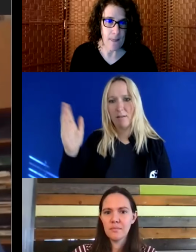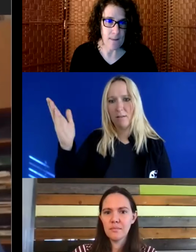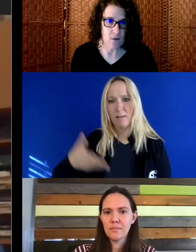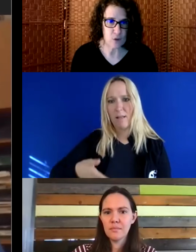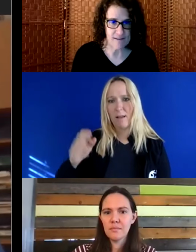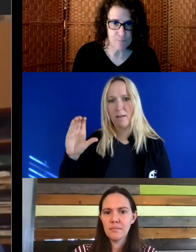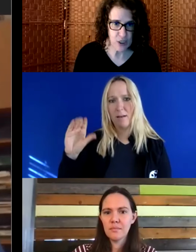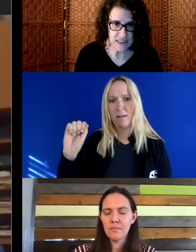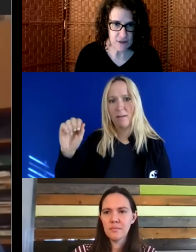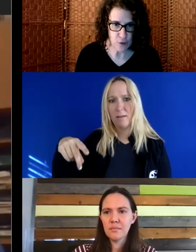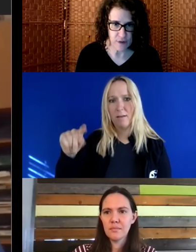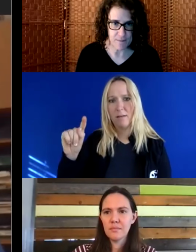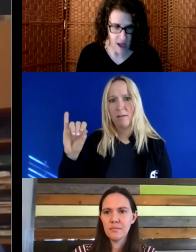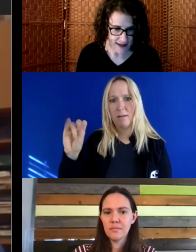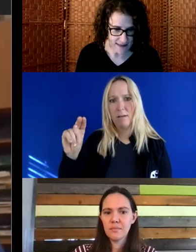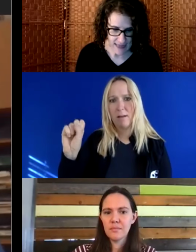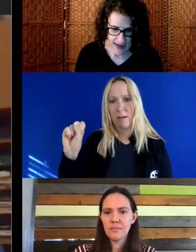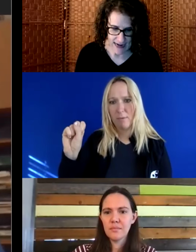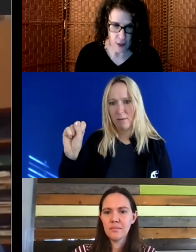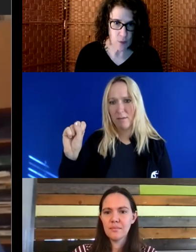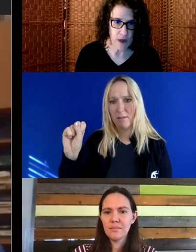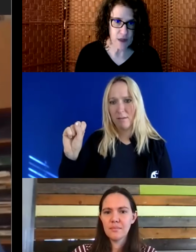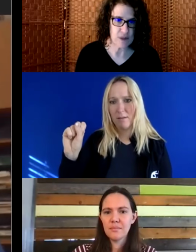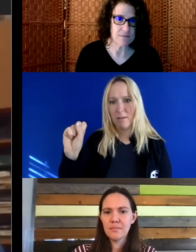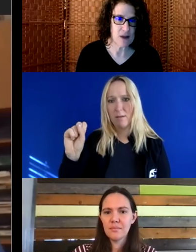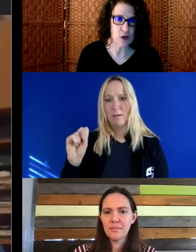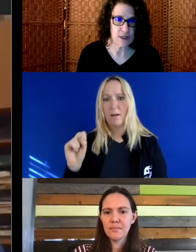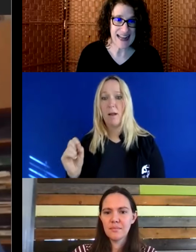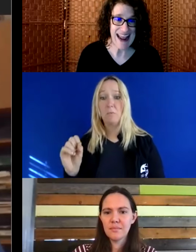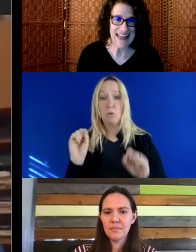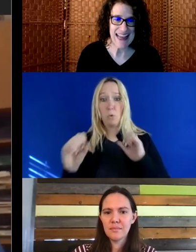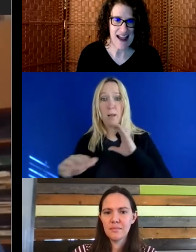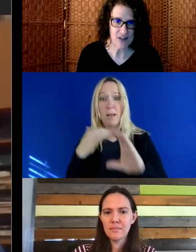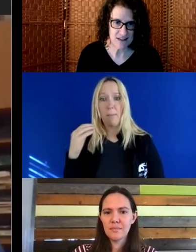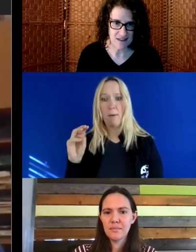I just put it into the box. And, on Twitter, it's @MerylKEvans